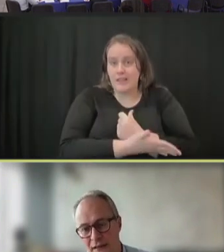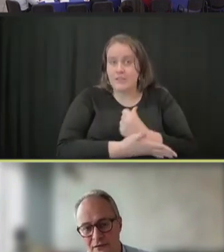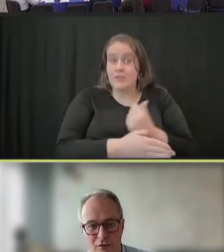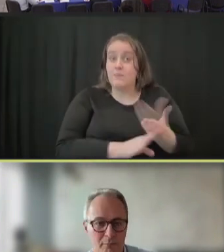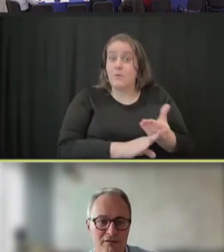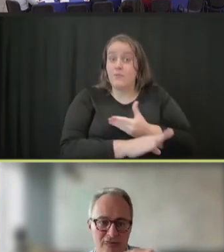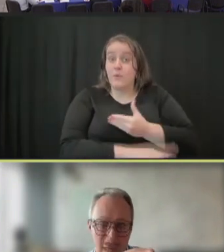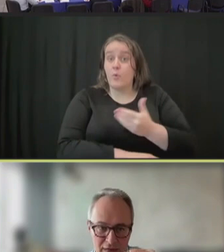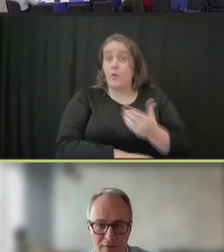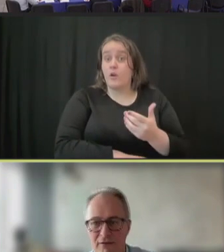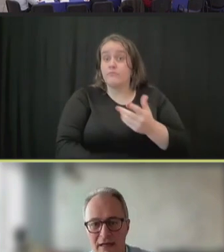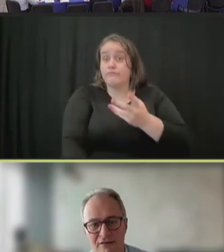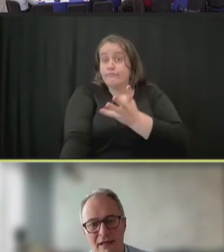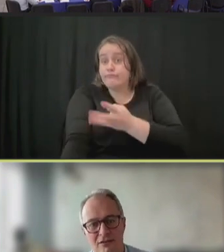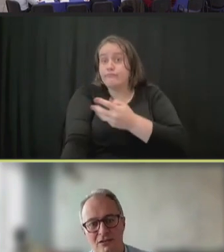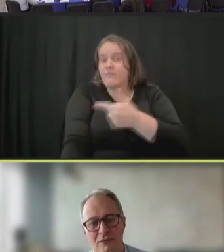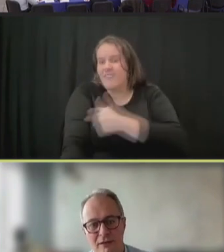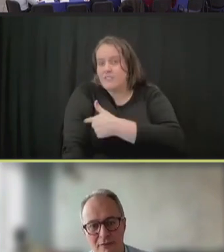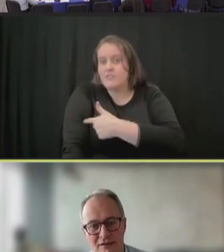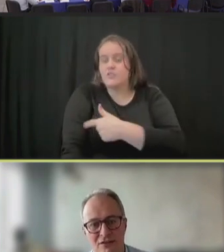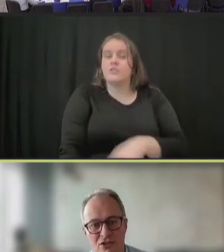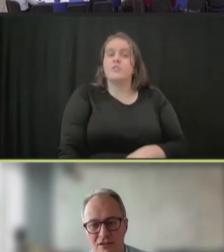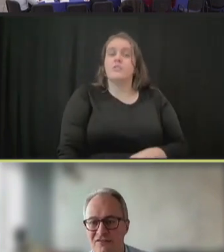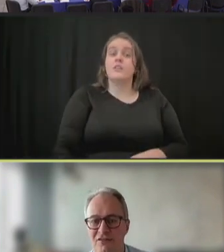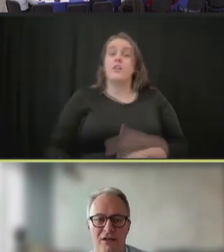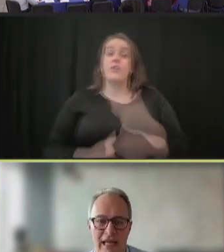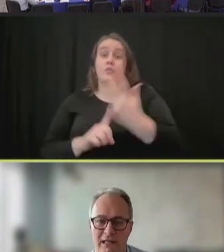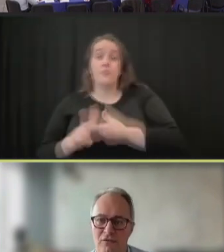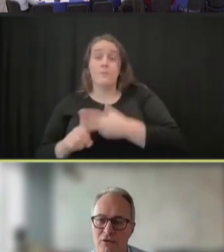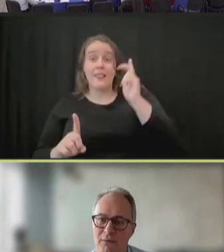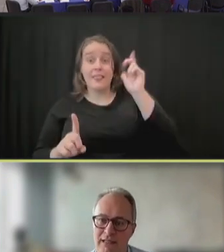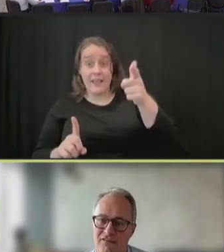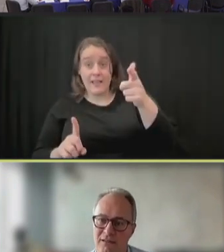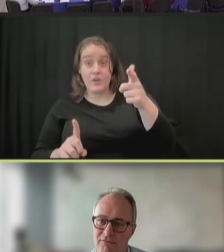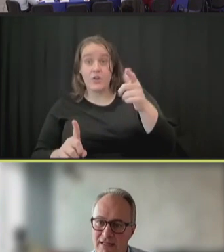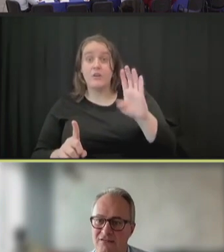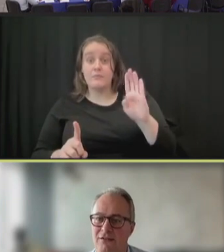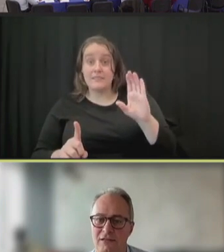And three months after vaccination with the BCG, these are naive human that's been vaccinated